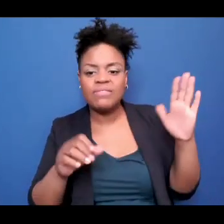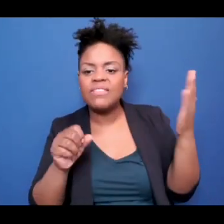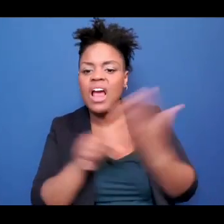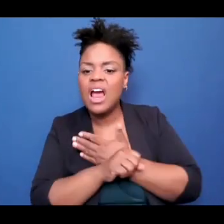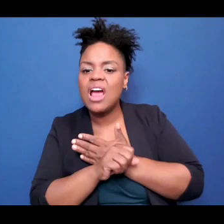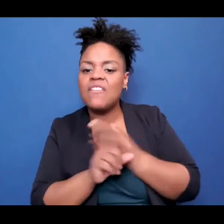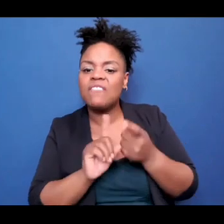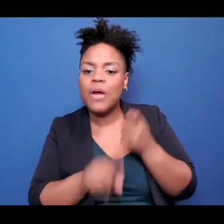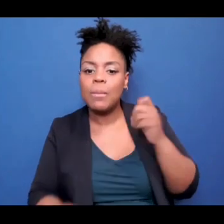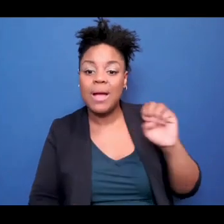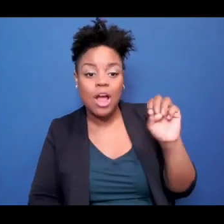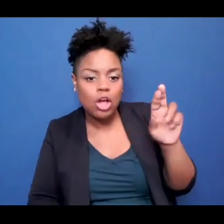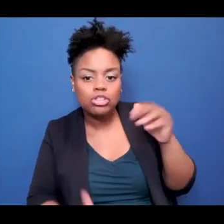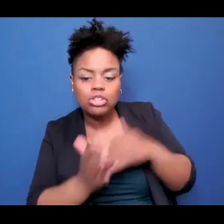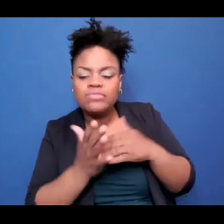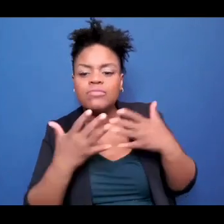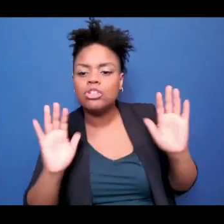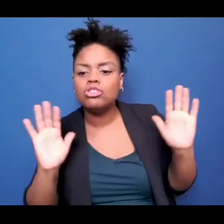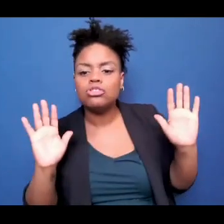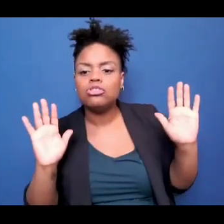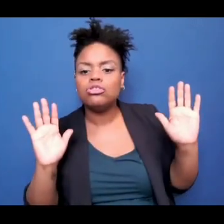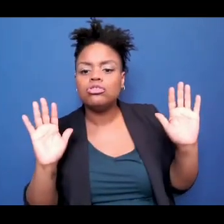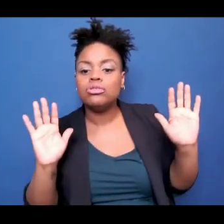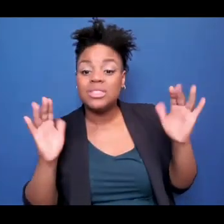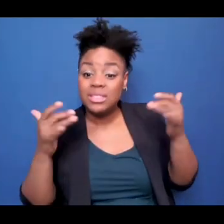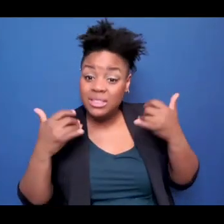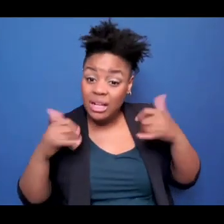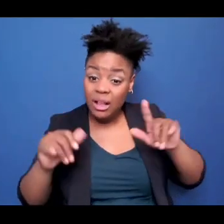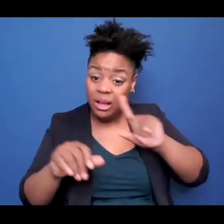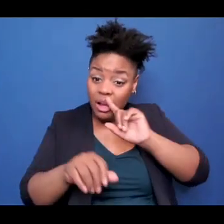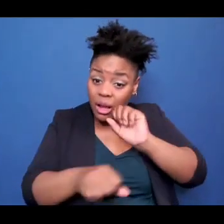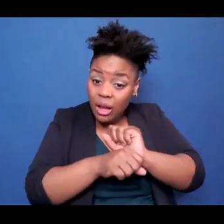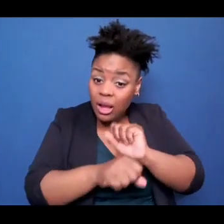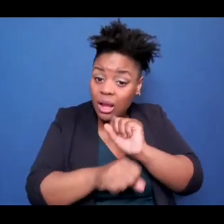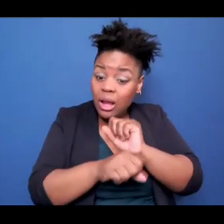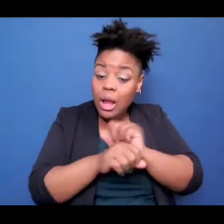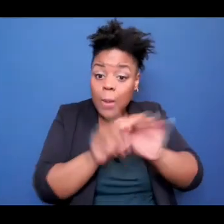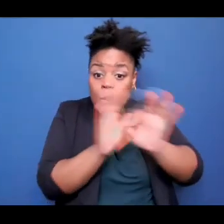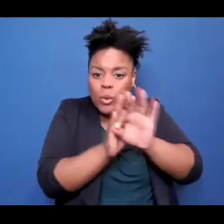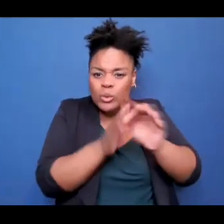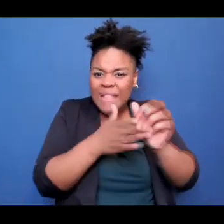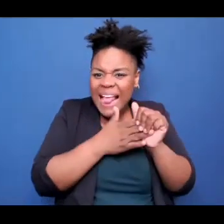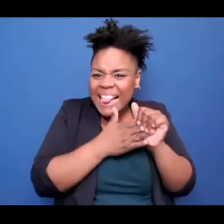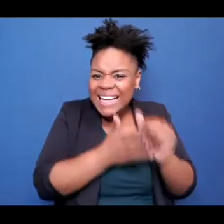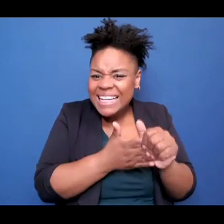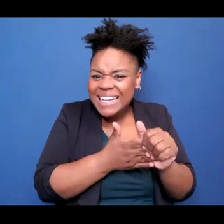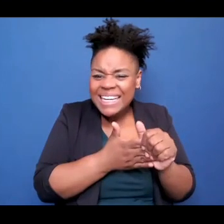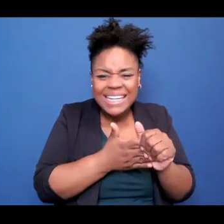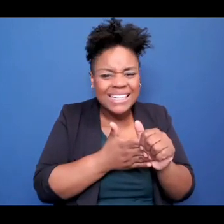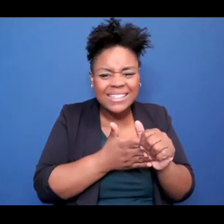AND APPARENTLY HE WAS FIRED FROM HIS POST AS AN ER DOCTOR, IT WAS NOT ENOUGH TO KEEP HIM FROM BEING APPOINTED TO LEAD THE